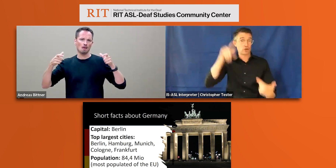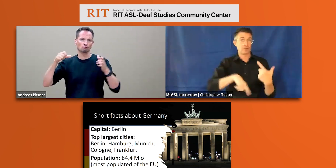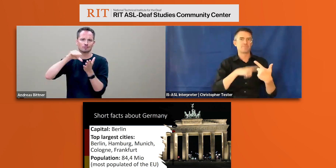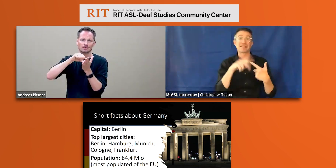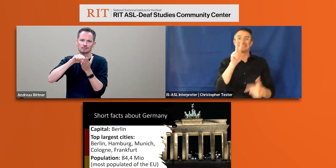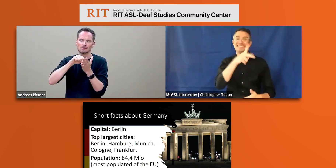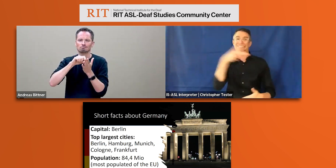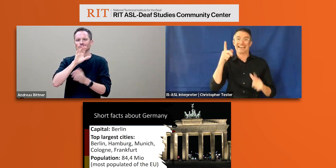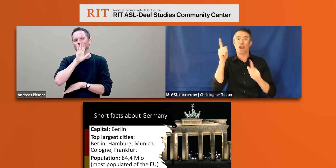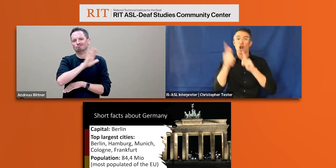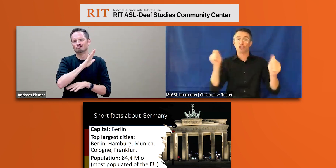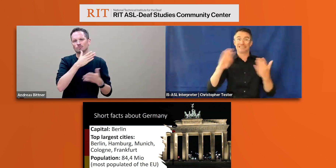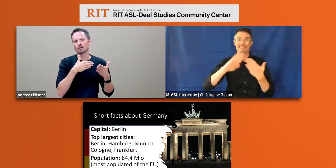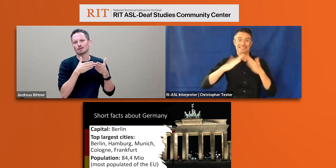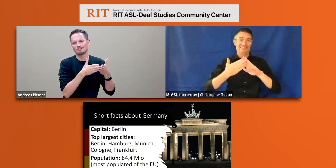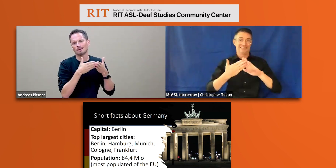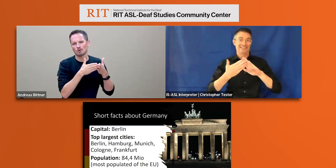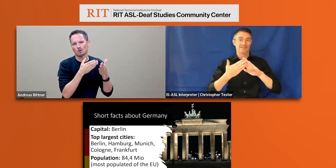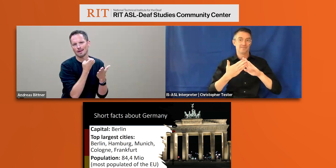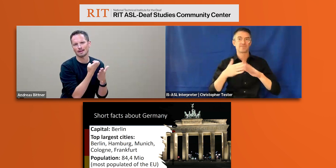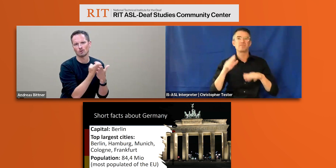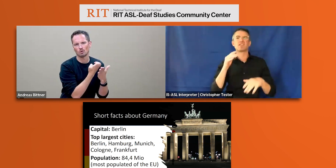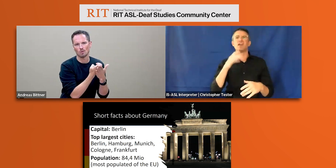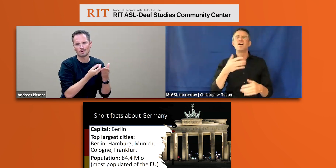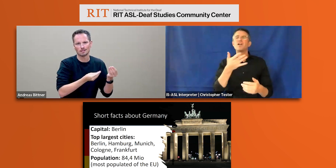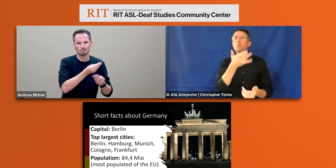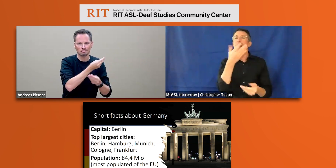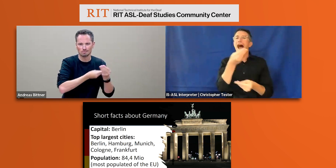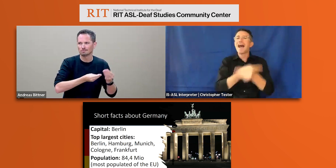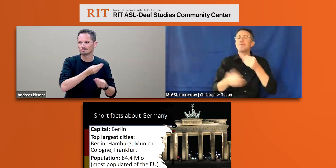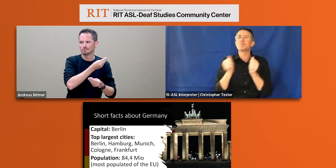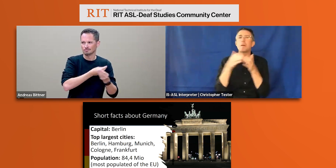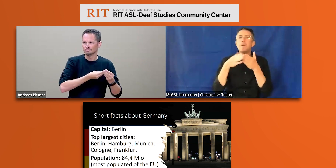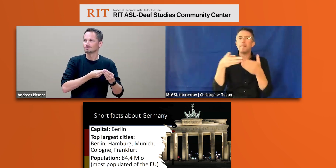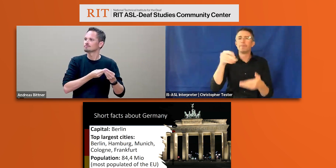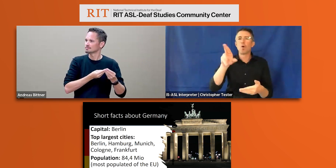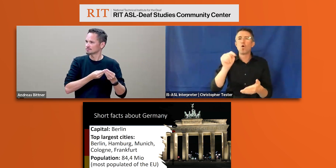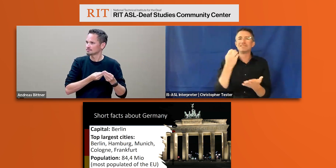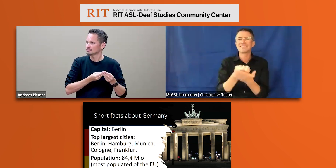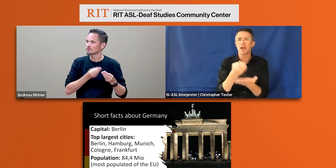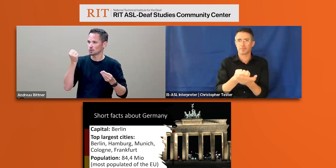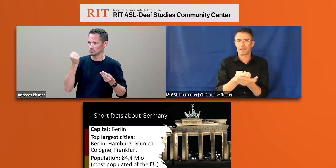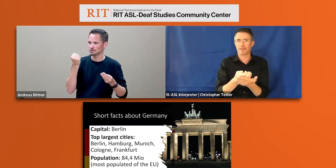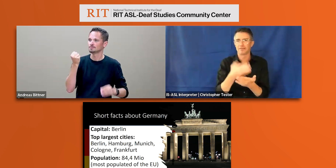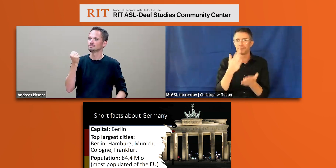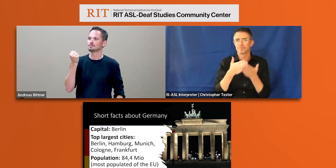Next is Hamburg, which is the second largest city in Germany.